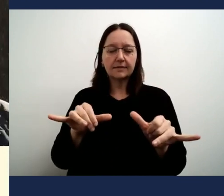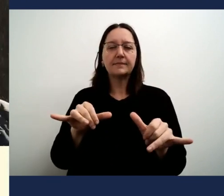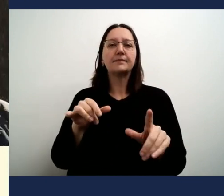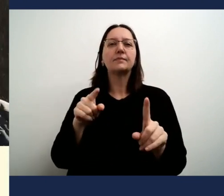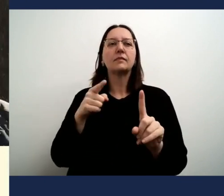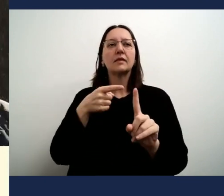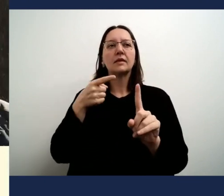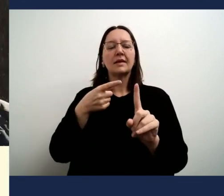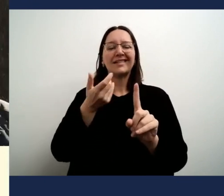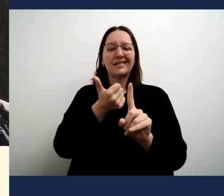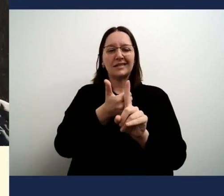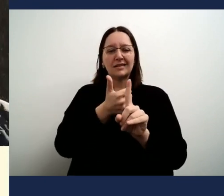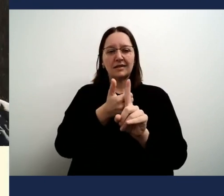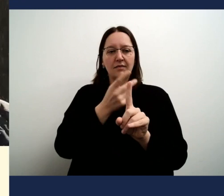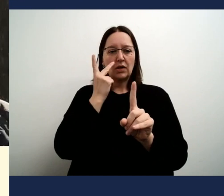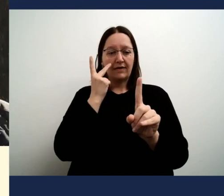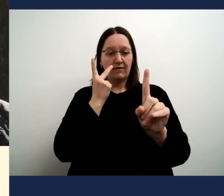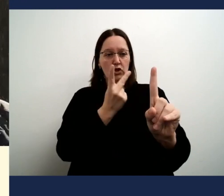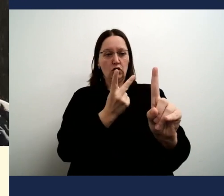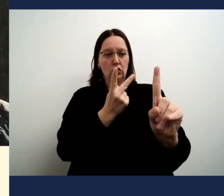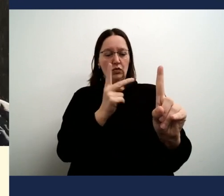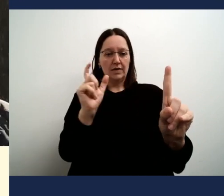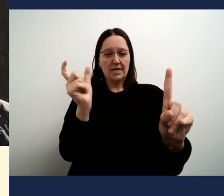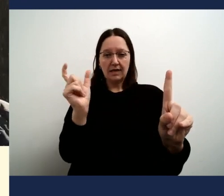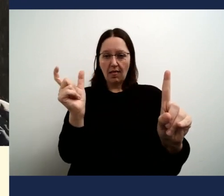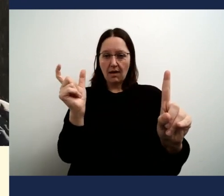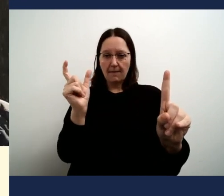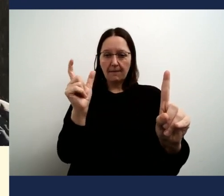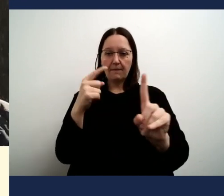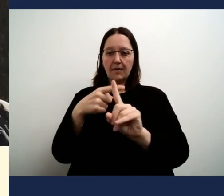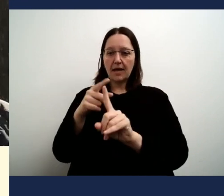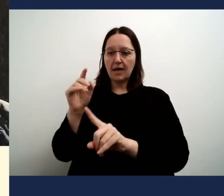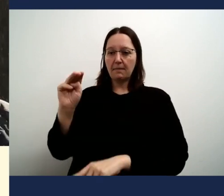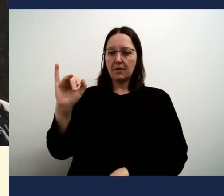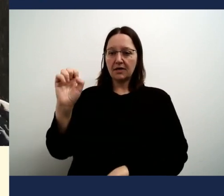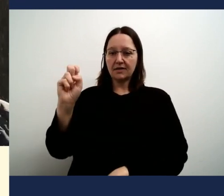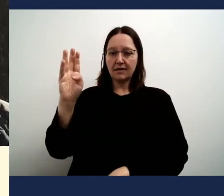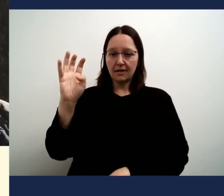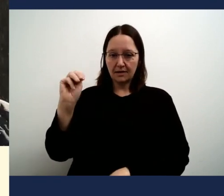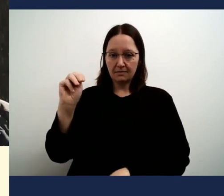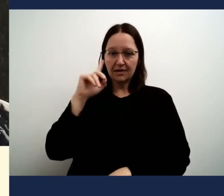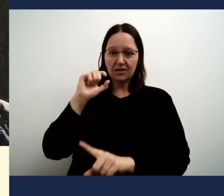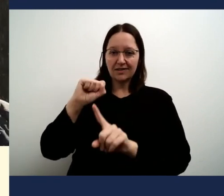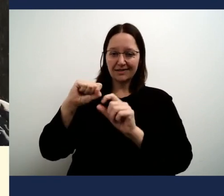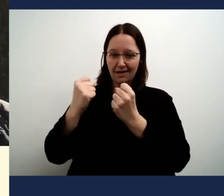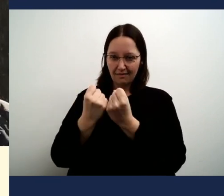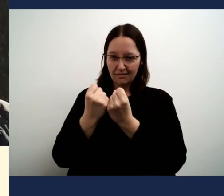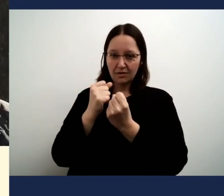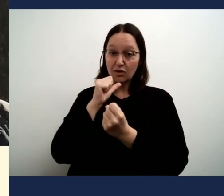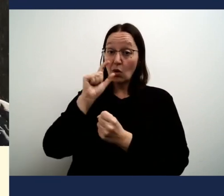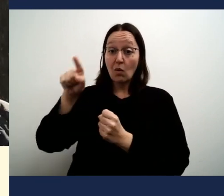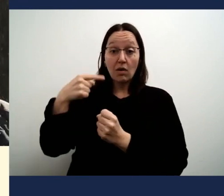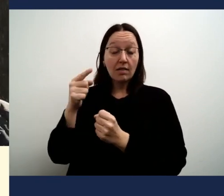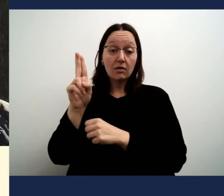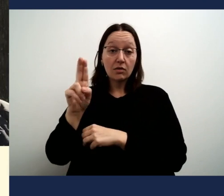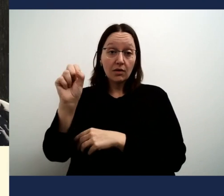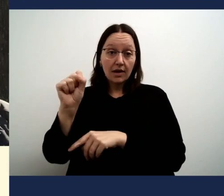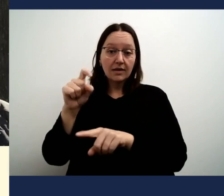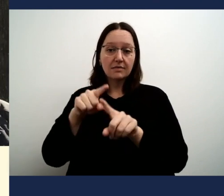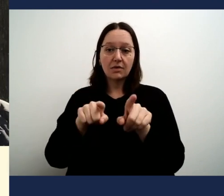Islam. And it may surprise people to know that Islam is not only monotheistic but it's also Abrahamic, which means that they believe in the God of Abraham,